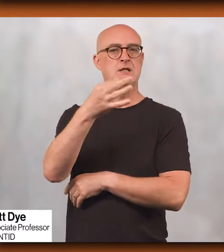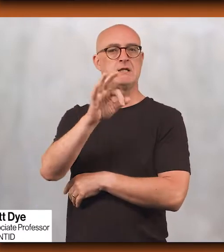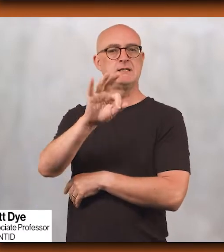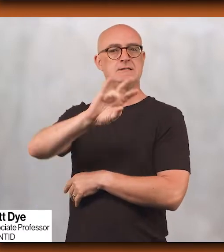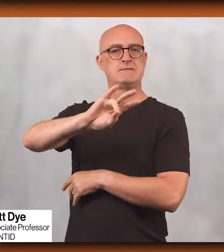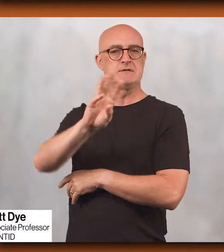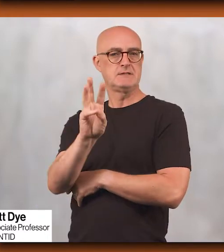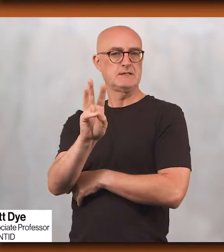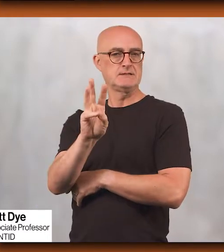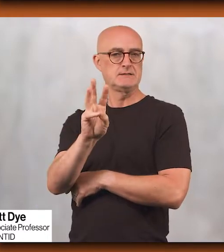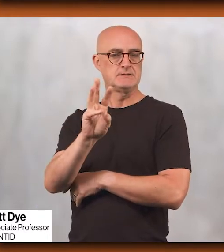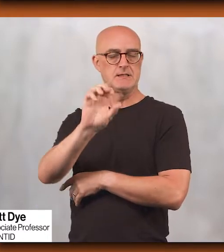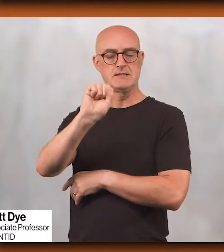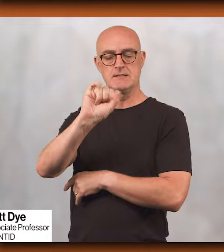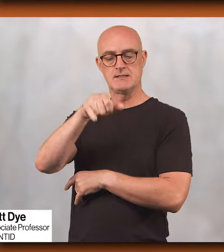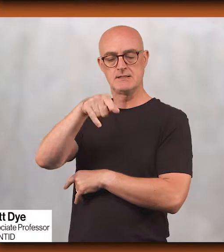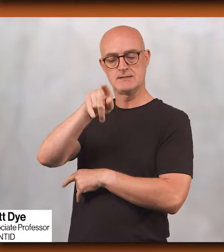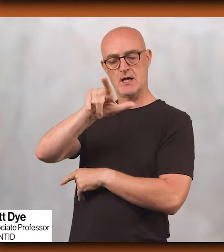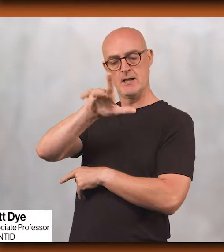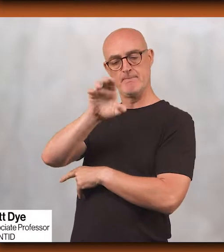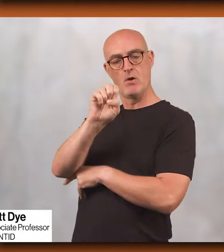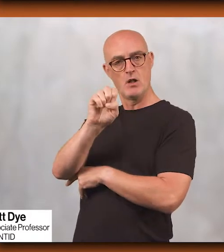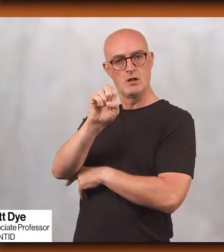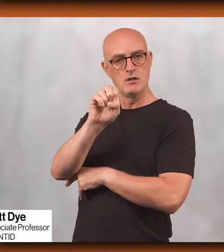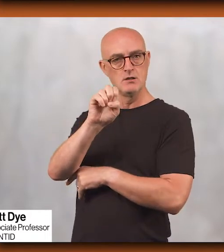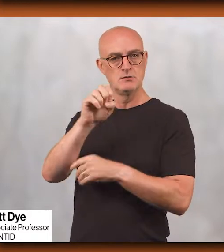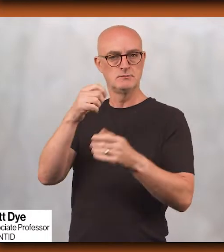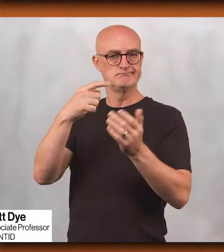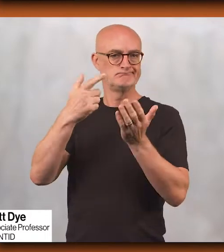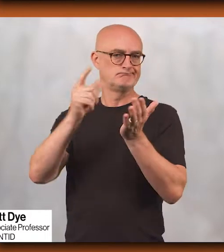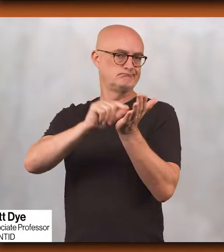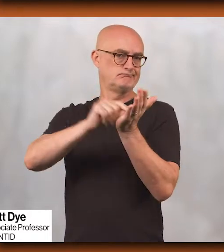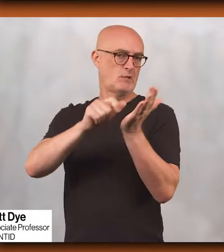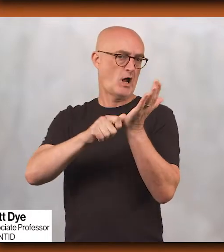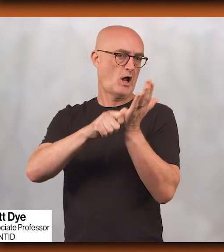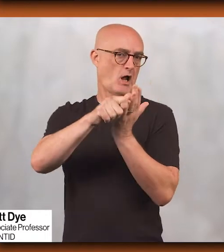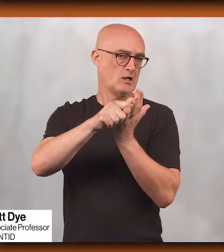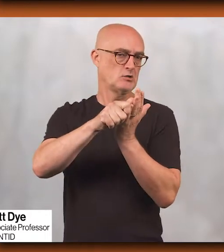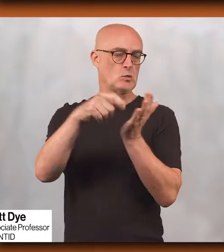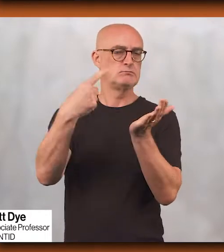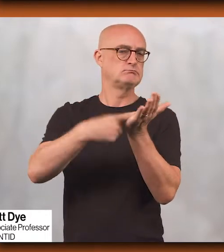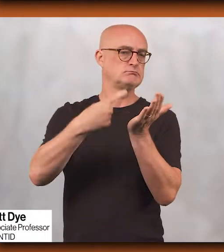an article where she discussed the impact of this viewing behavior for how the language is structured,